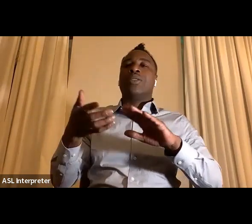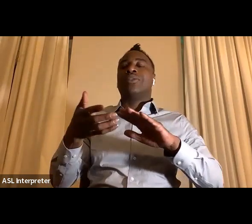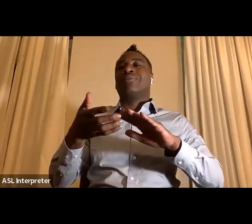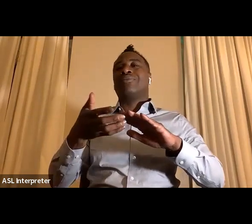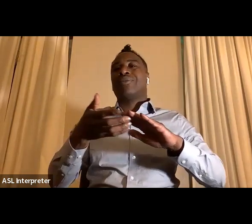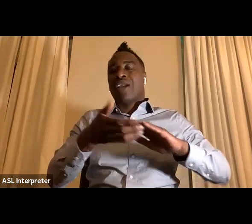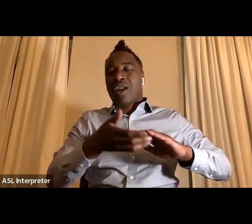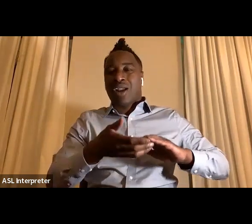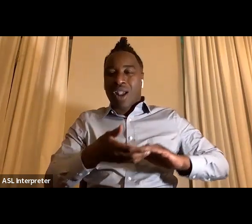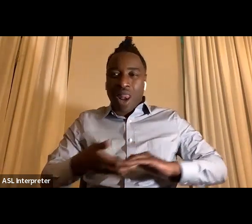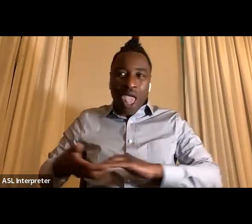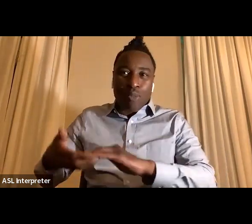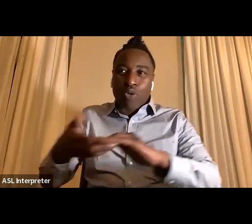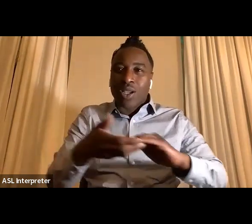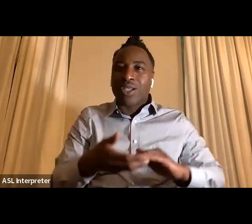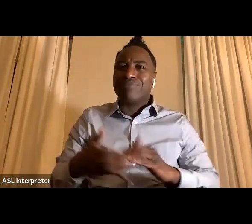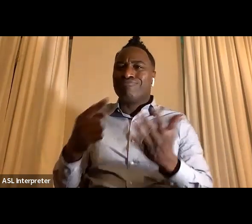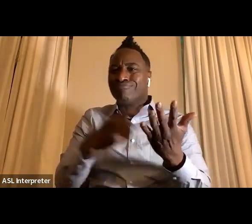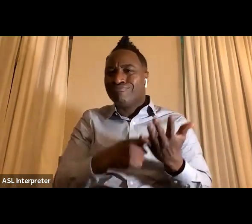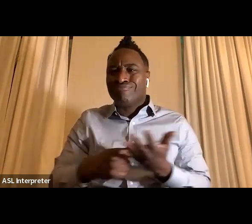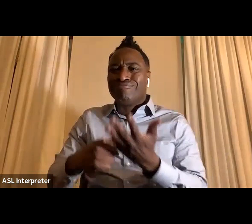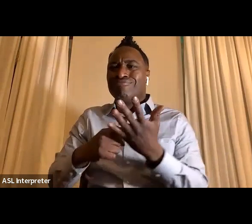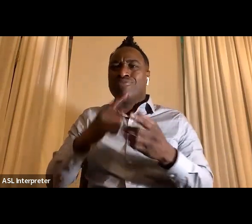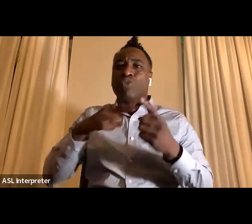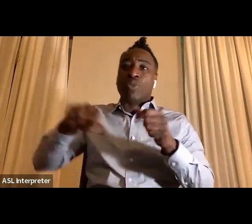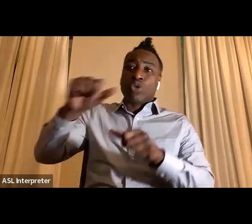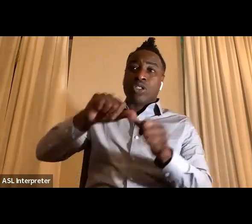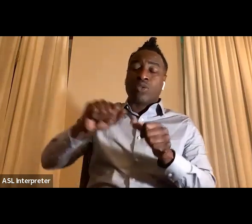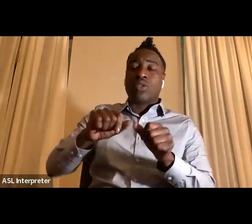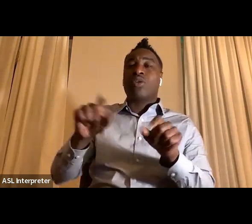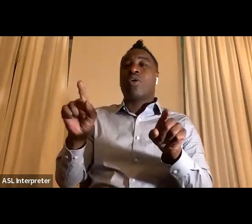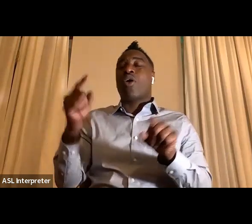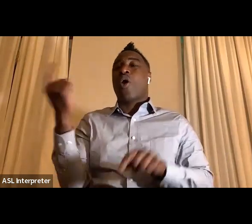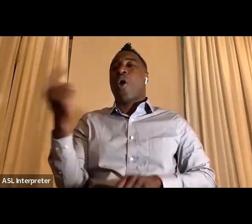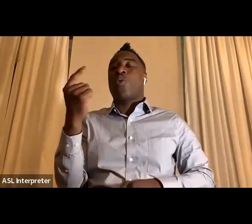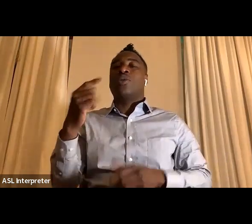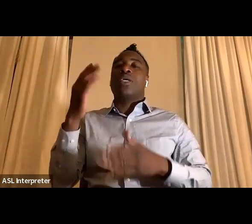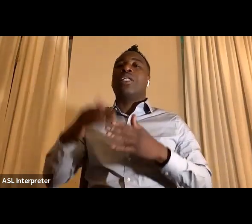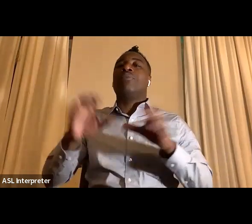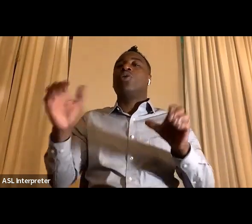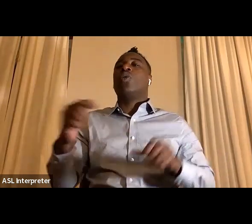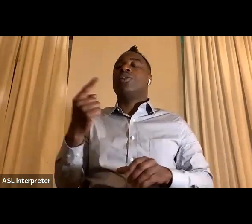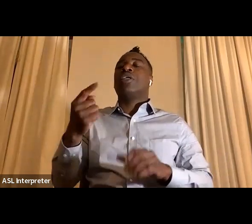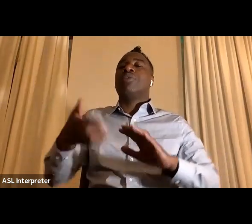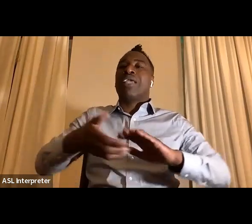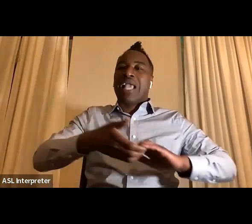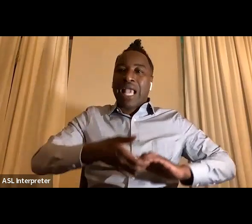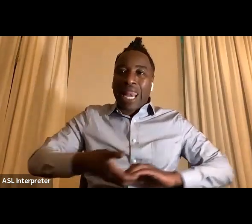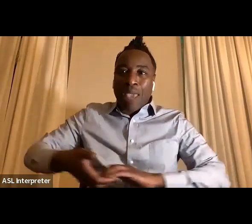And even when we just go to hang out, we always end up painting or like just doing something collaborative or putting something together,